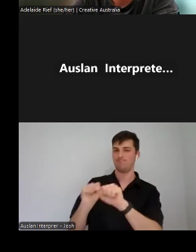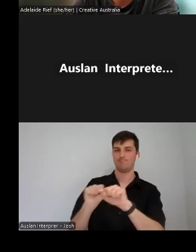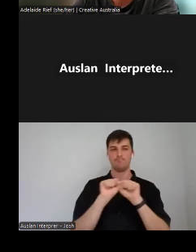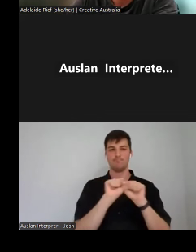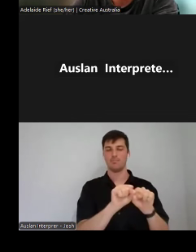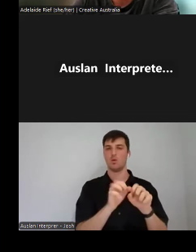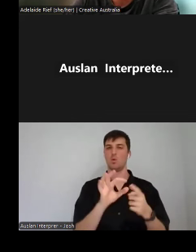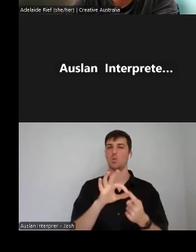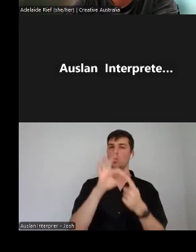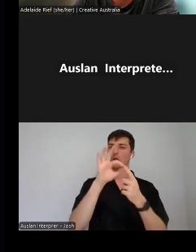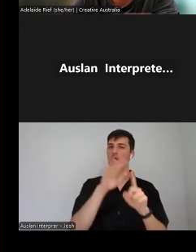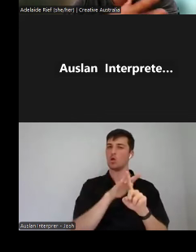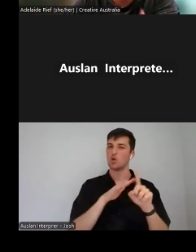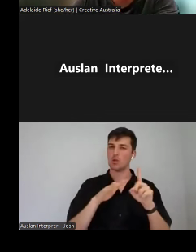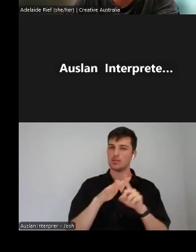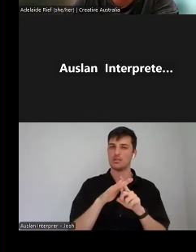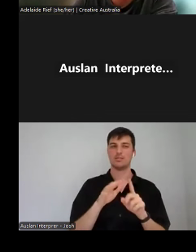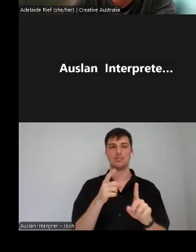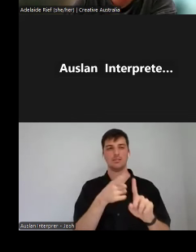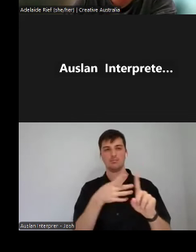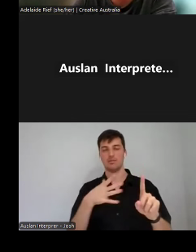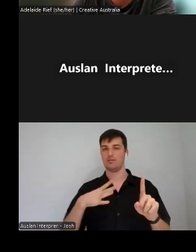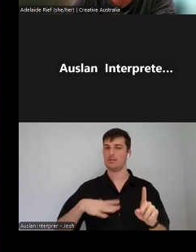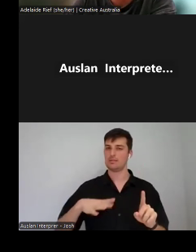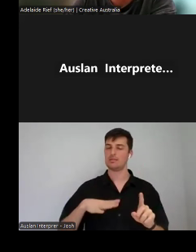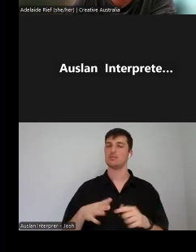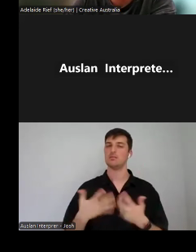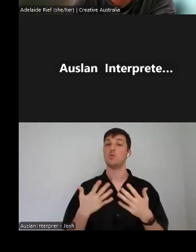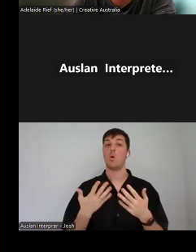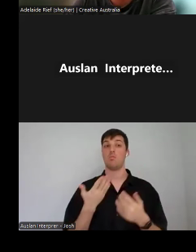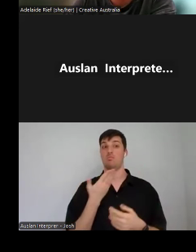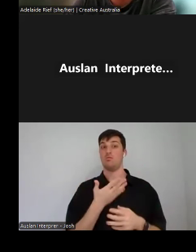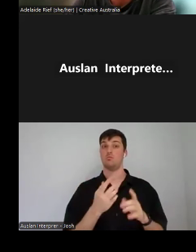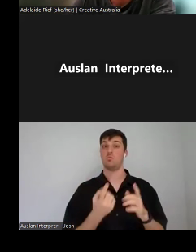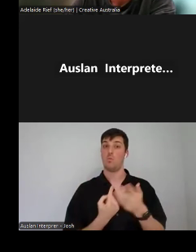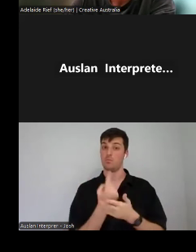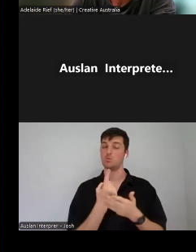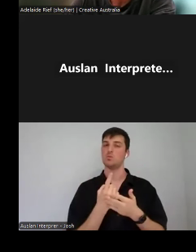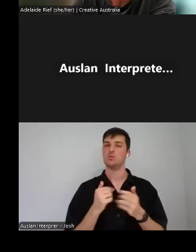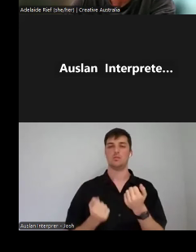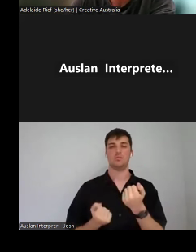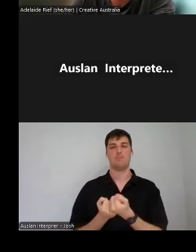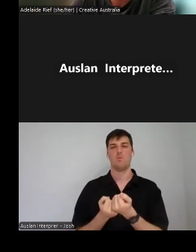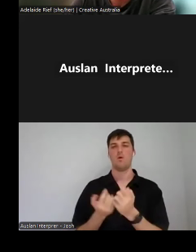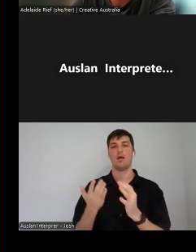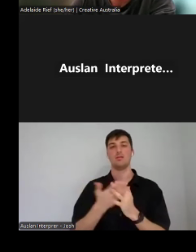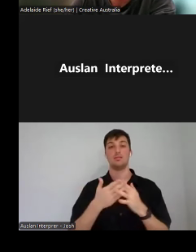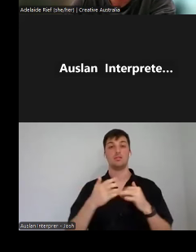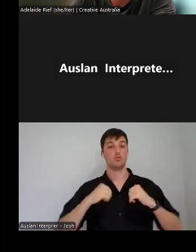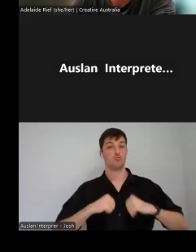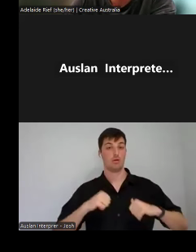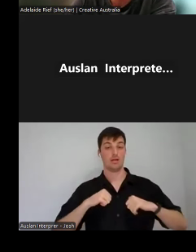specific needs. So this opportunity supports you to access training, in house training, customised